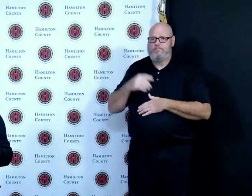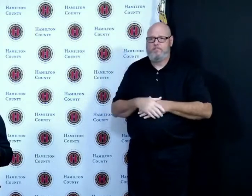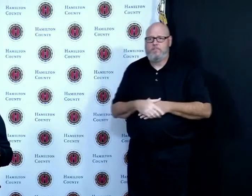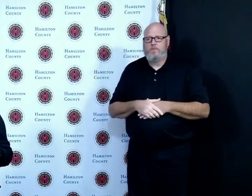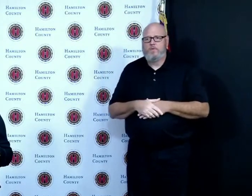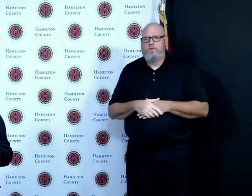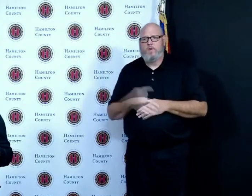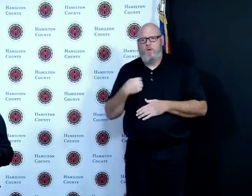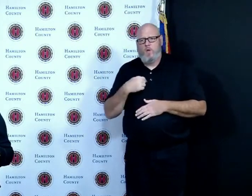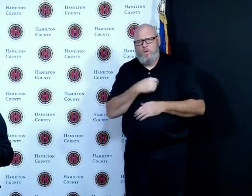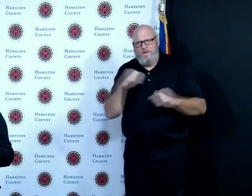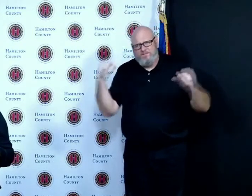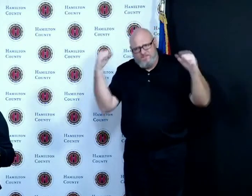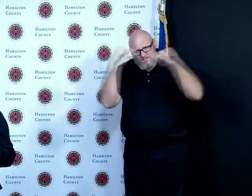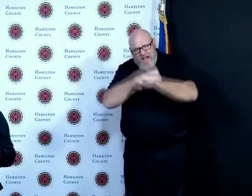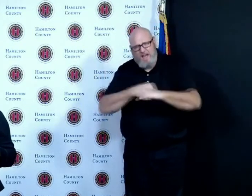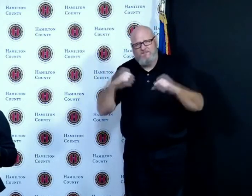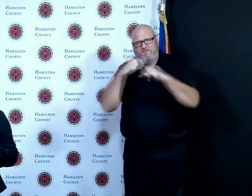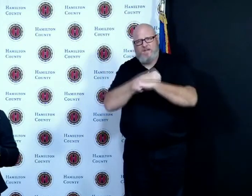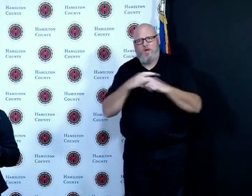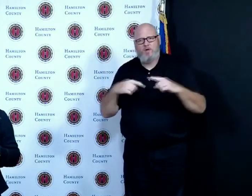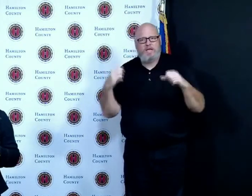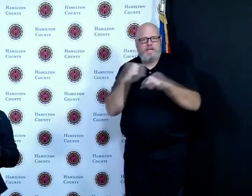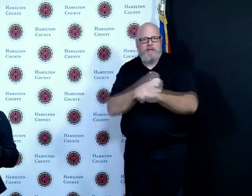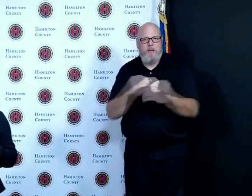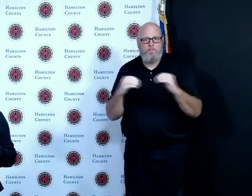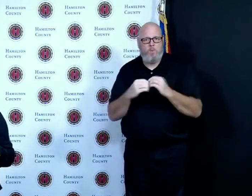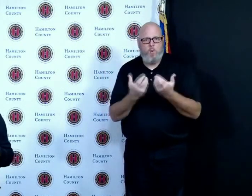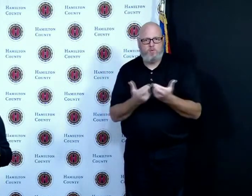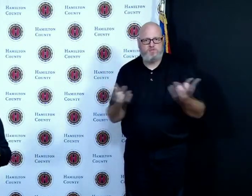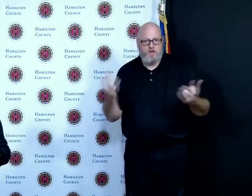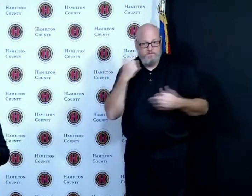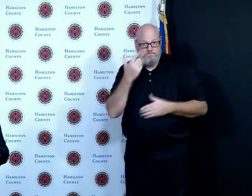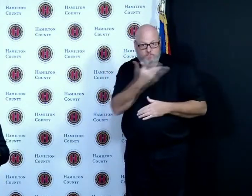during of course Christmas as well as Thanksgiving another national holiday is coming up which is